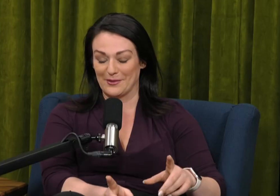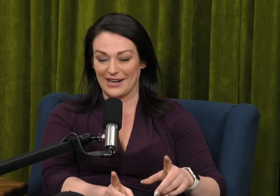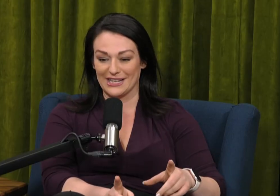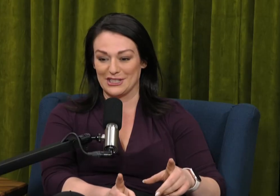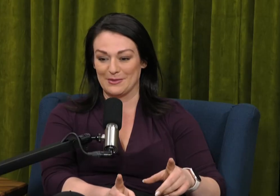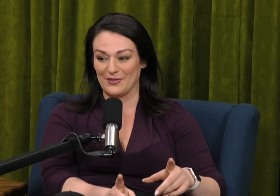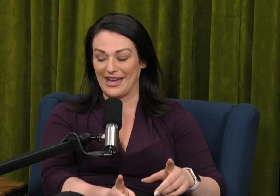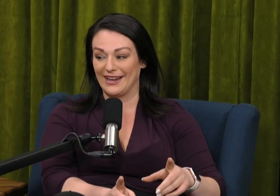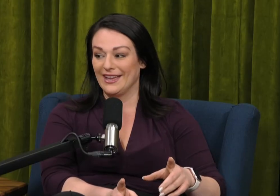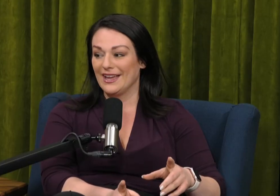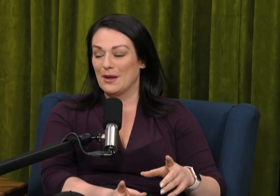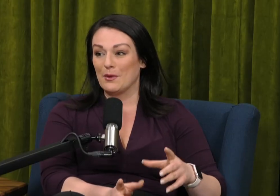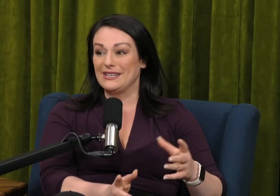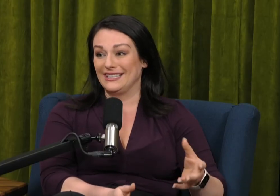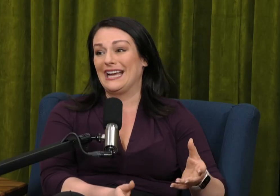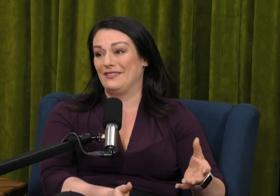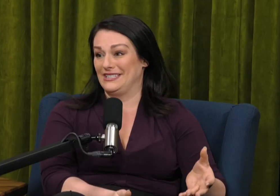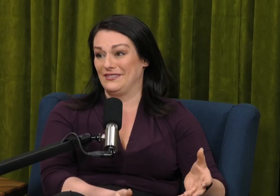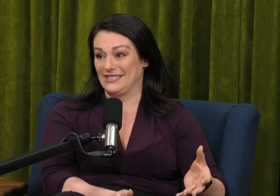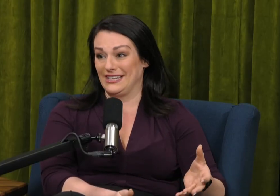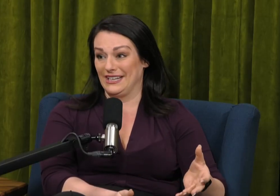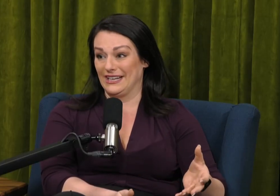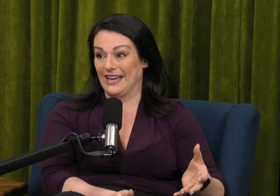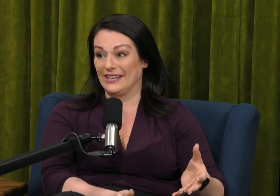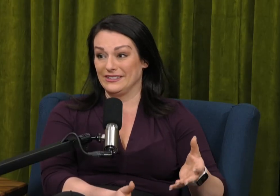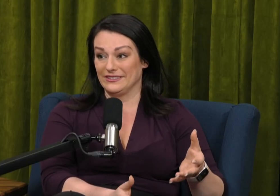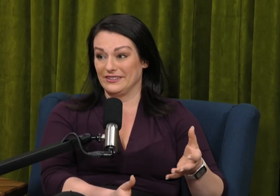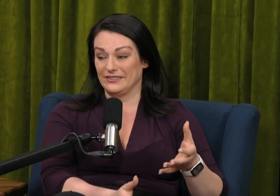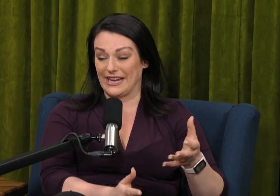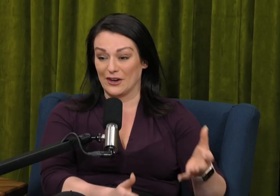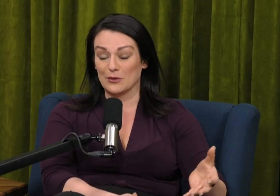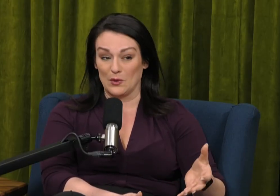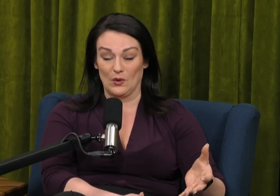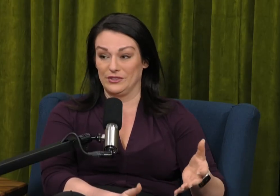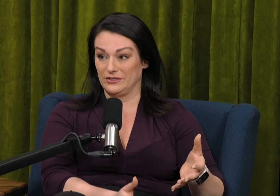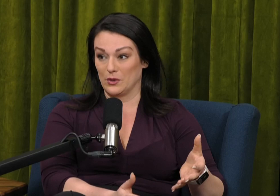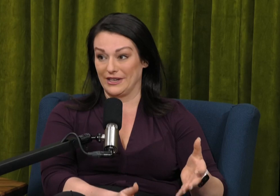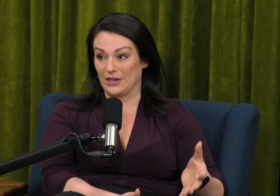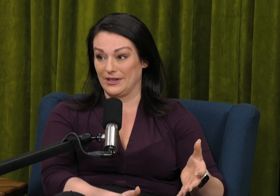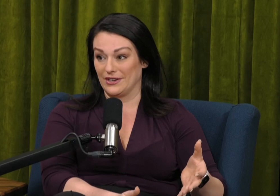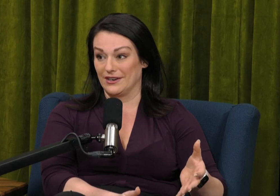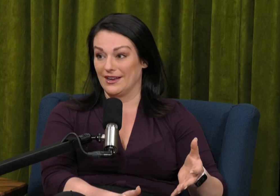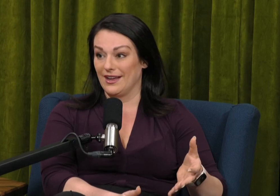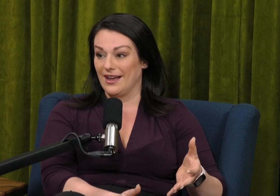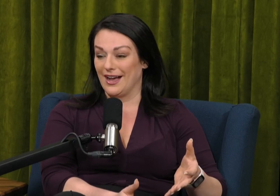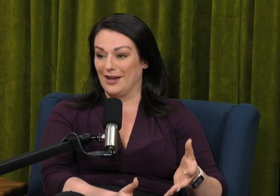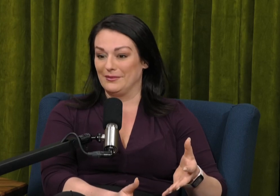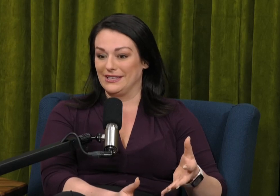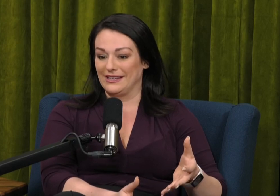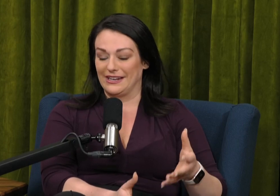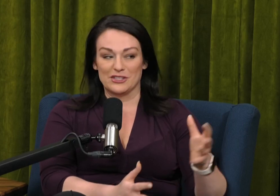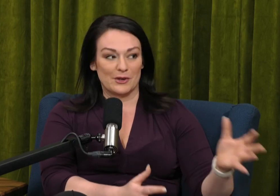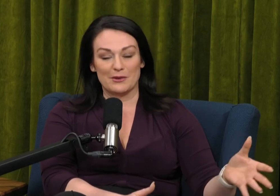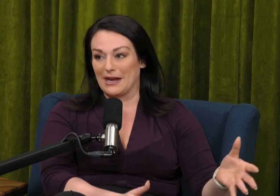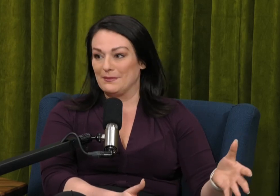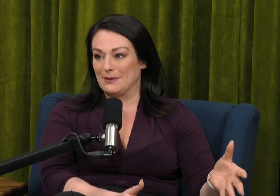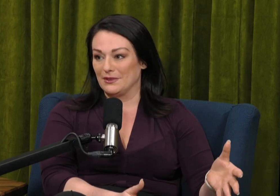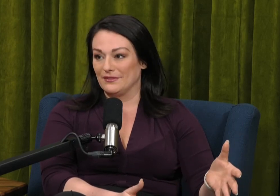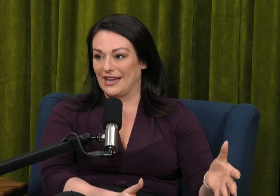I want to ask you about that. But we did have a devastating and terrible tornado here. Yep. And I just want to remind people of that.